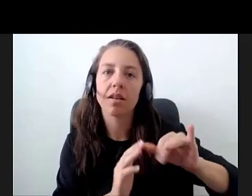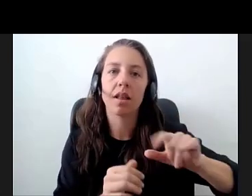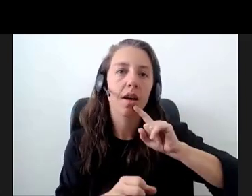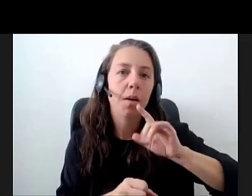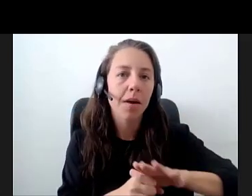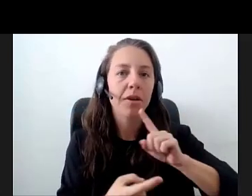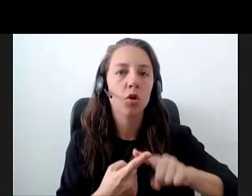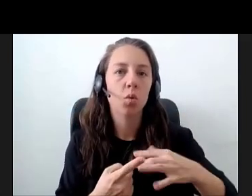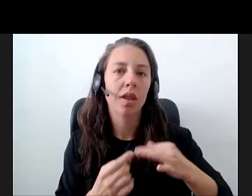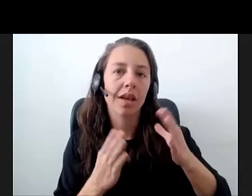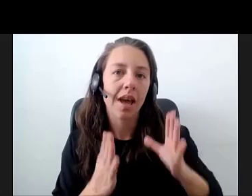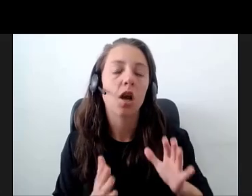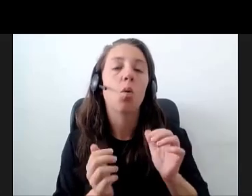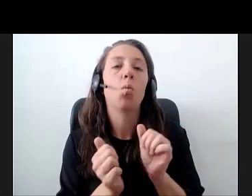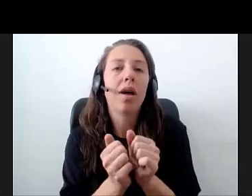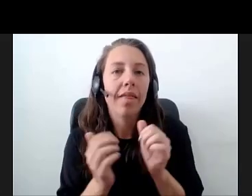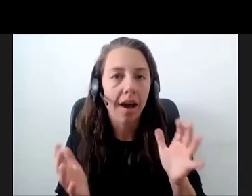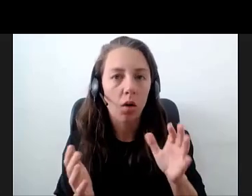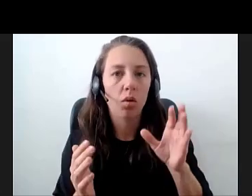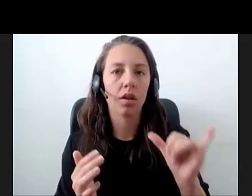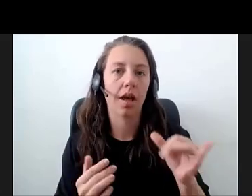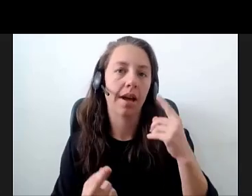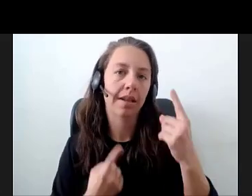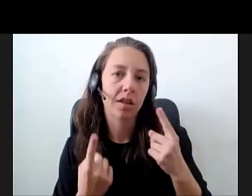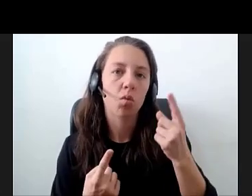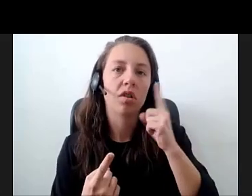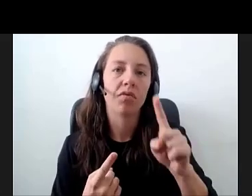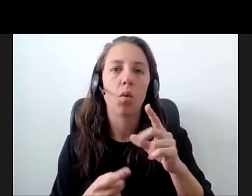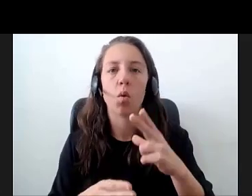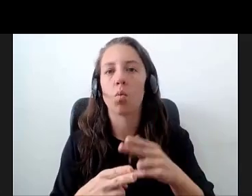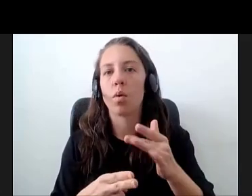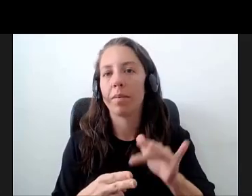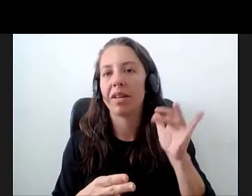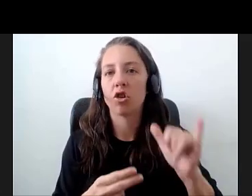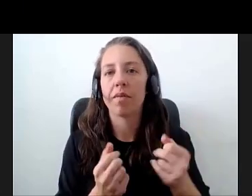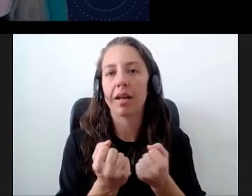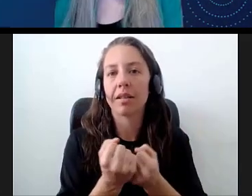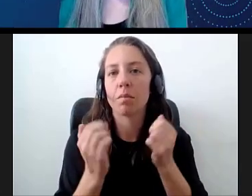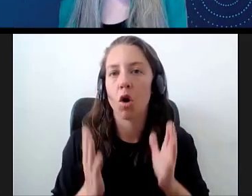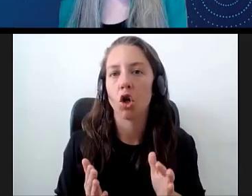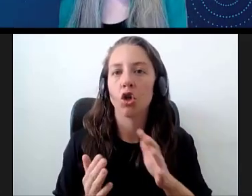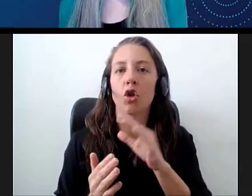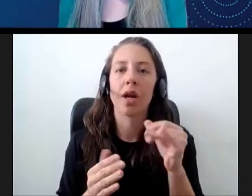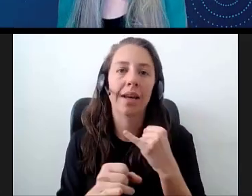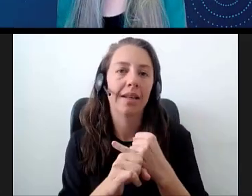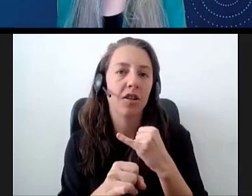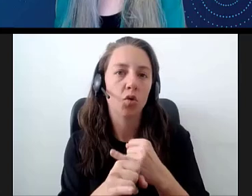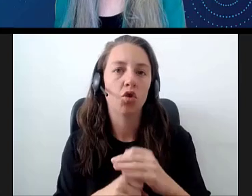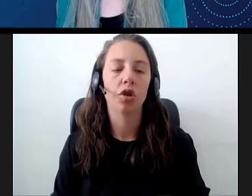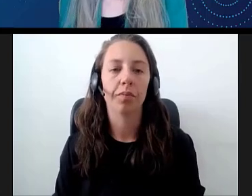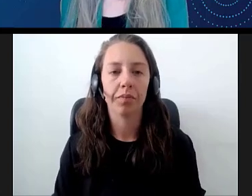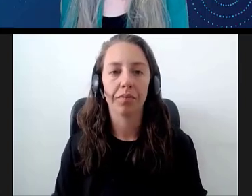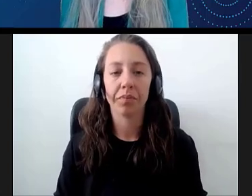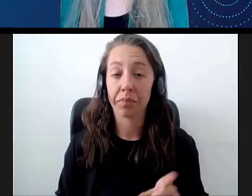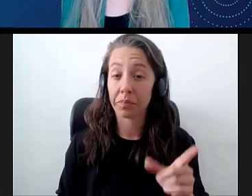without the undue consideration of the reputation of the sponsor and the institution. Cynthia Dwyer I know the details of the changes